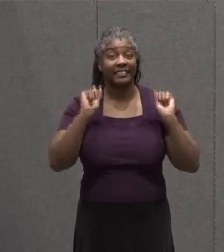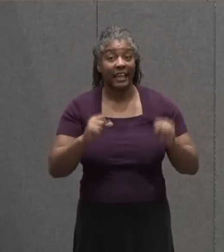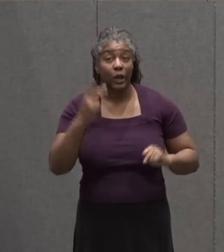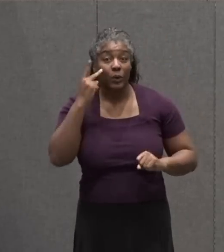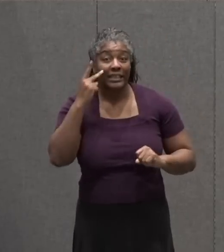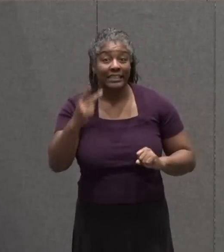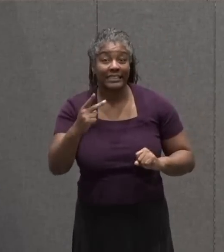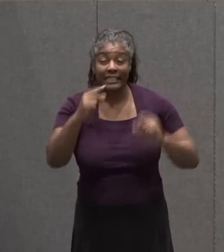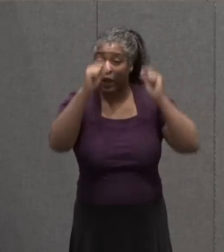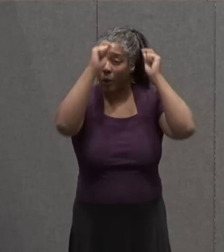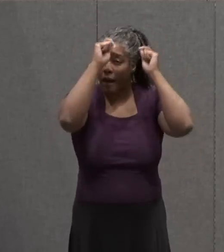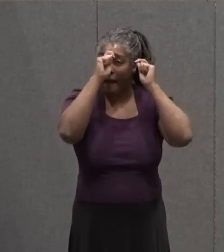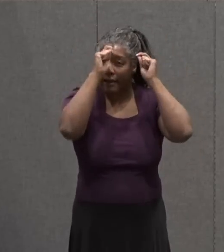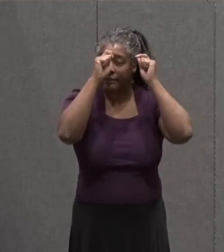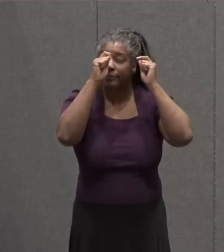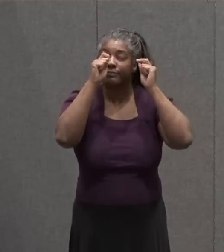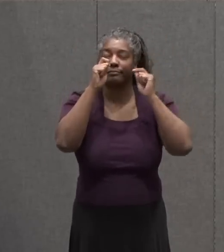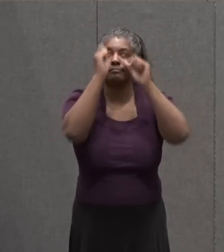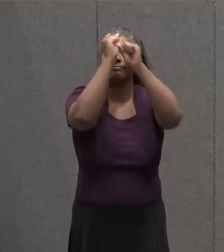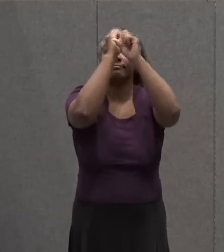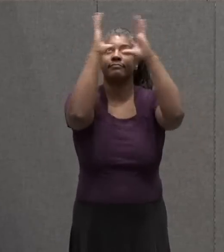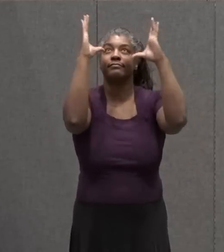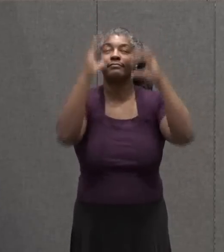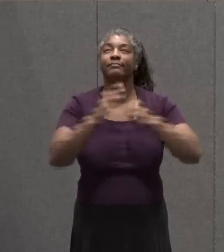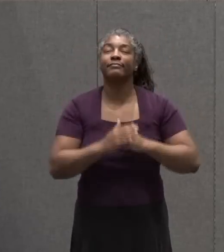Can you imagine the number three?